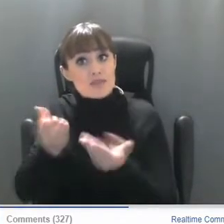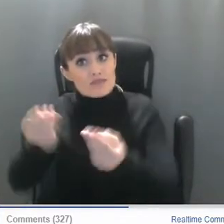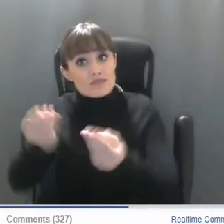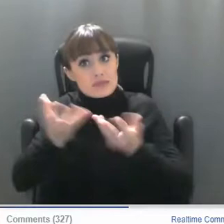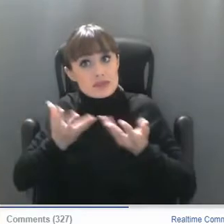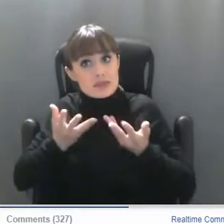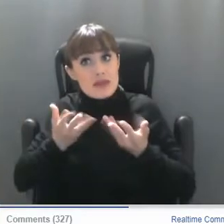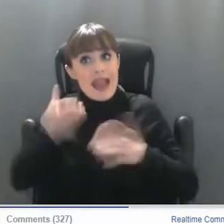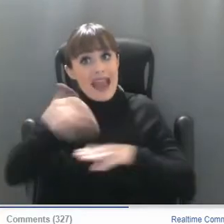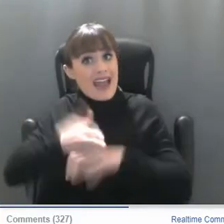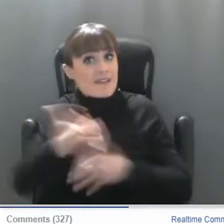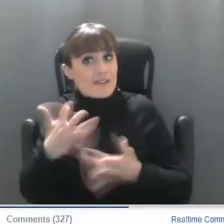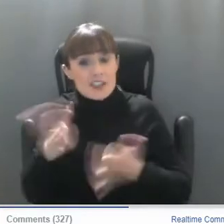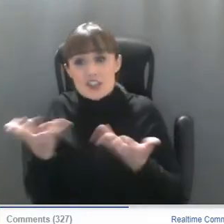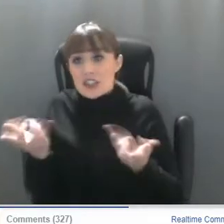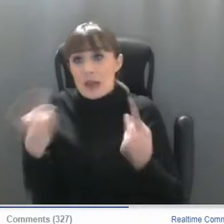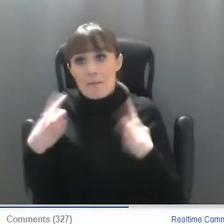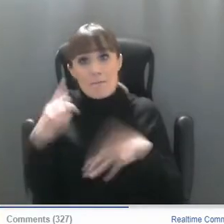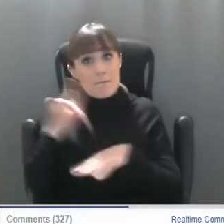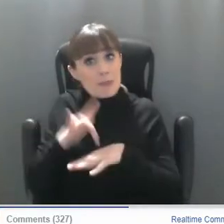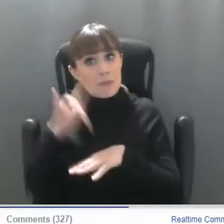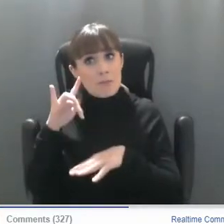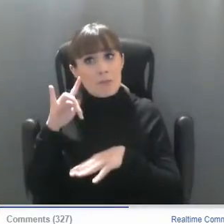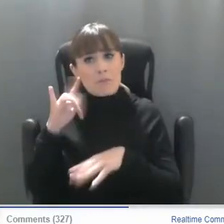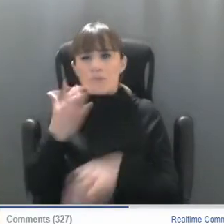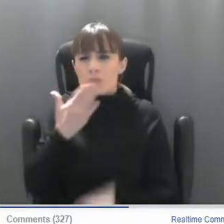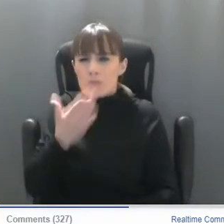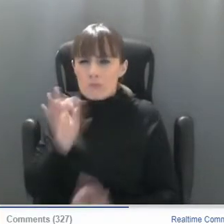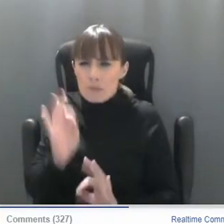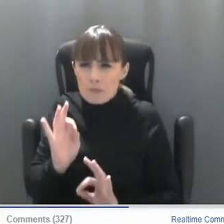So here we are down in Rocky Shores. You can see the sculptures are blocked off.